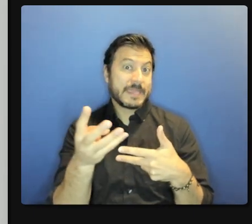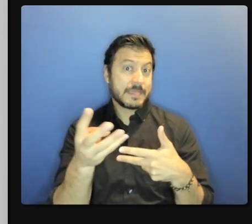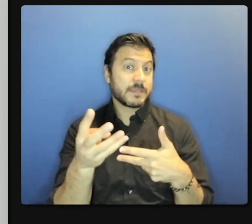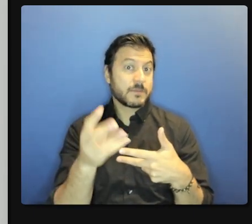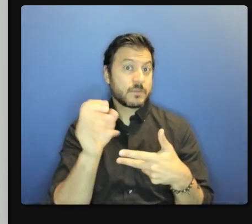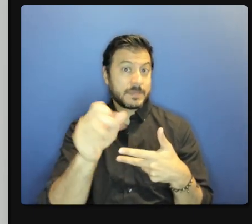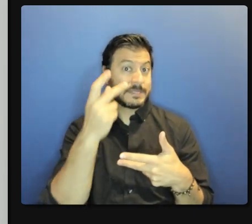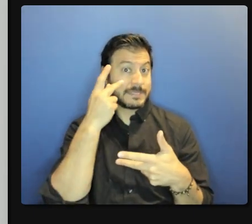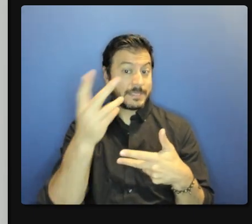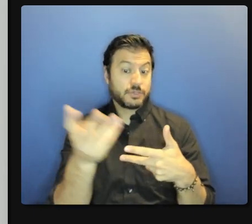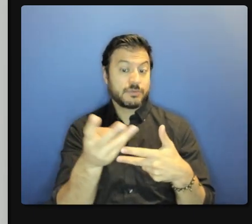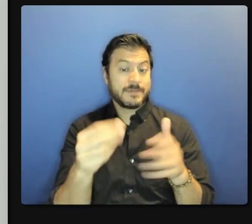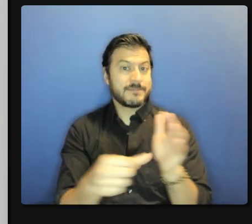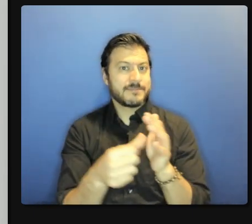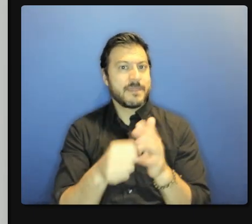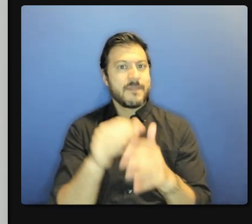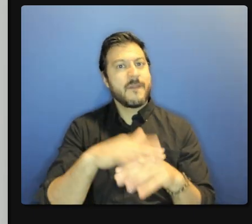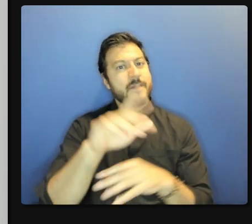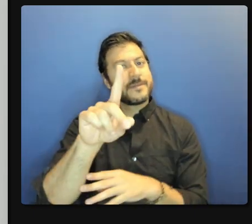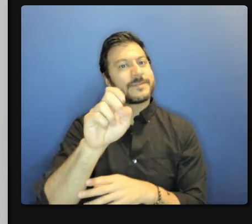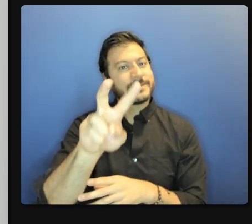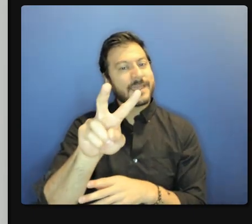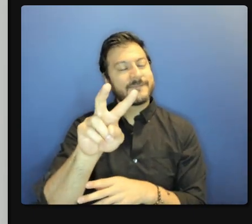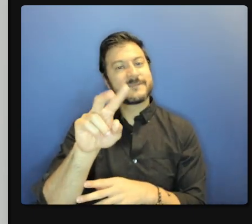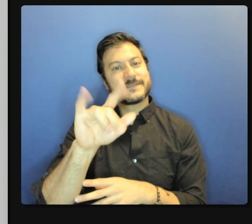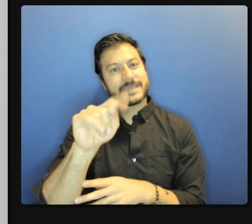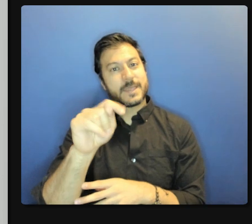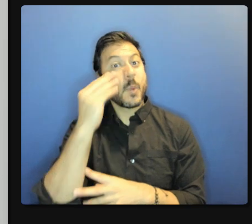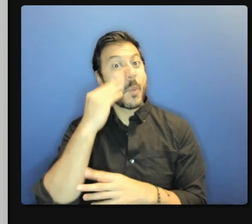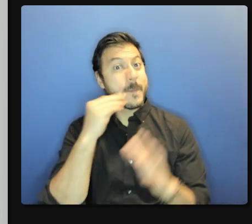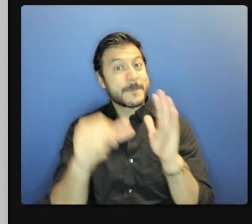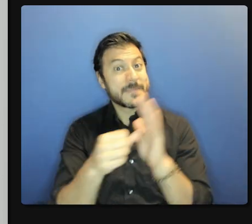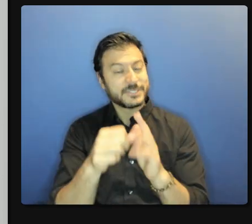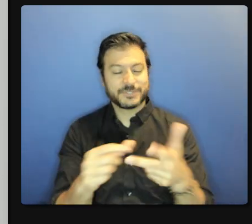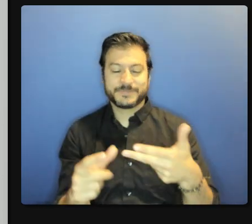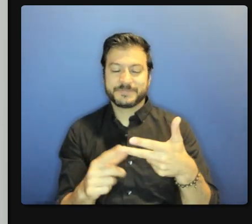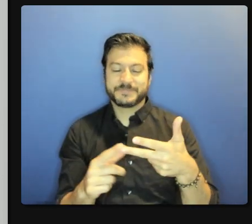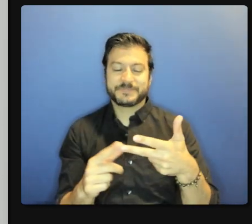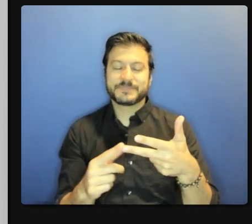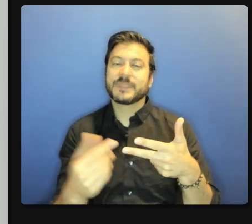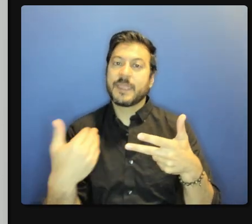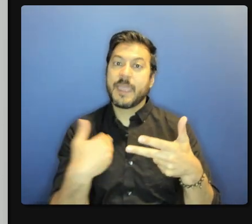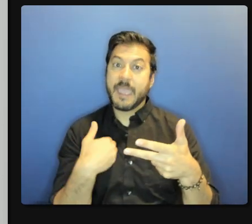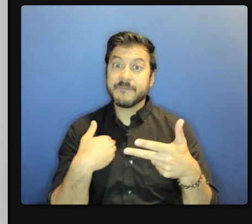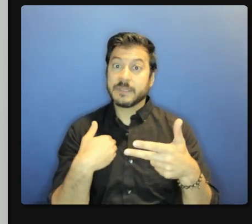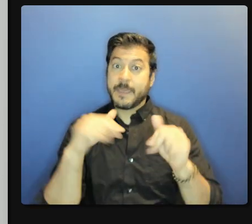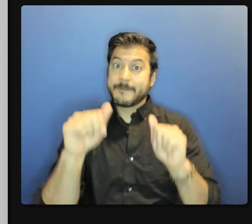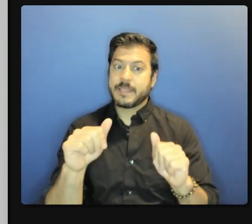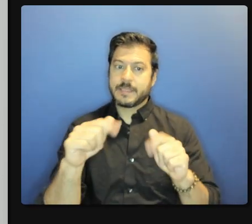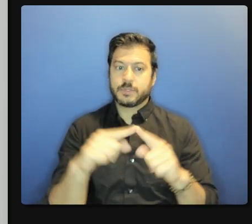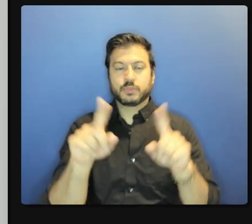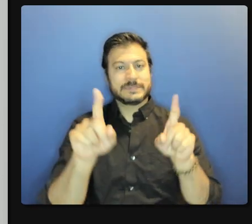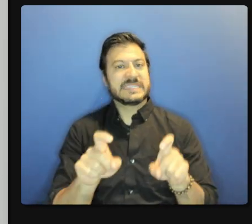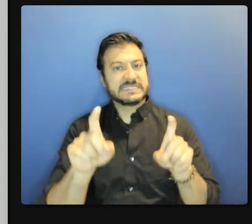You can see the streaming page on your dev kit homepage. Last is having the ability to test.